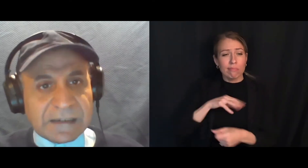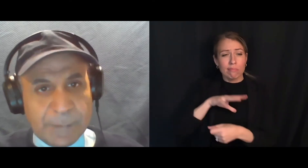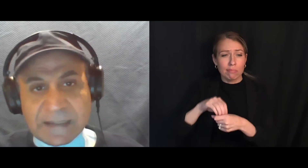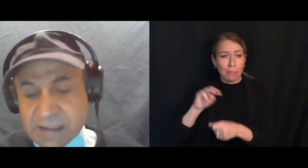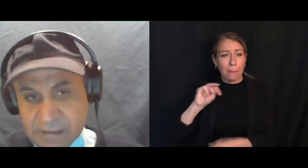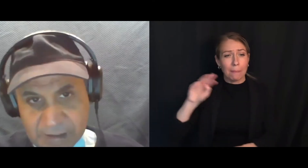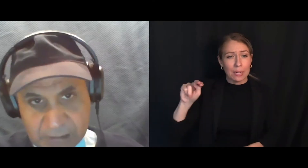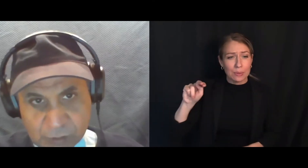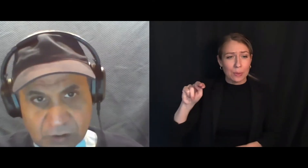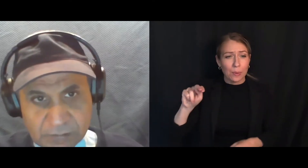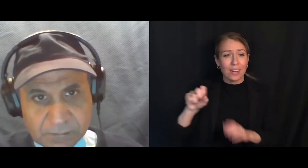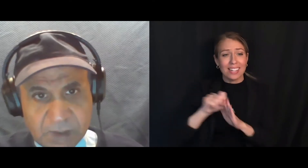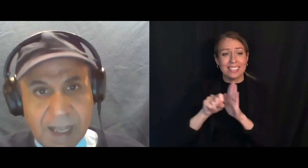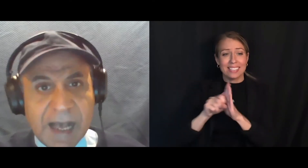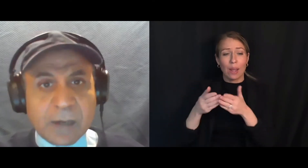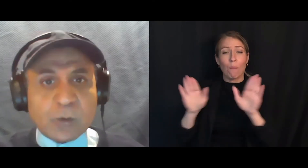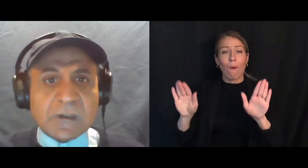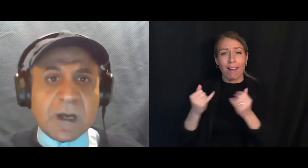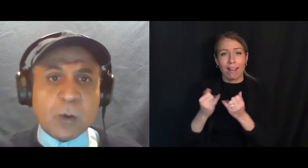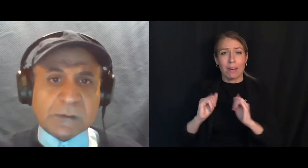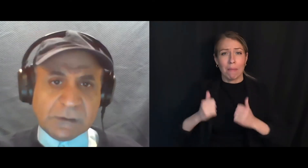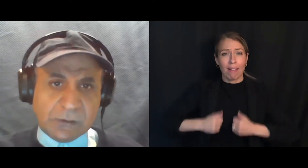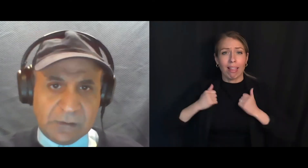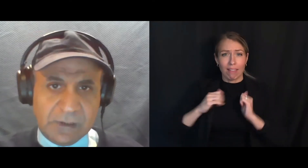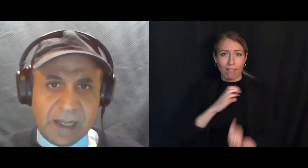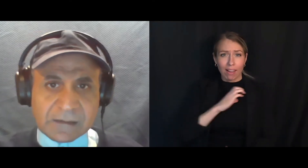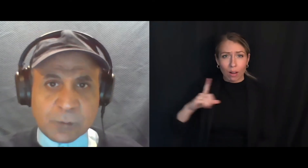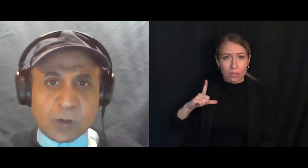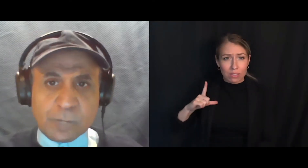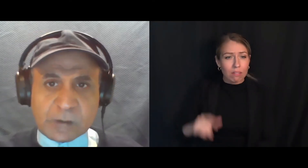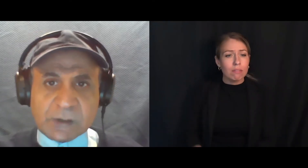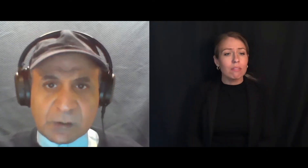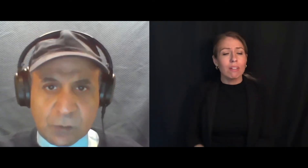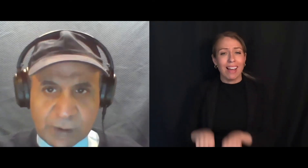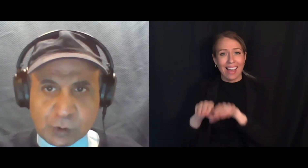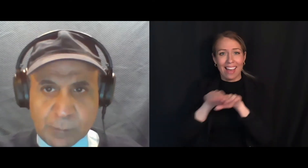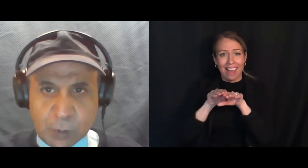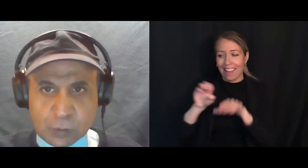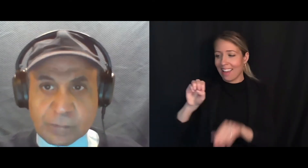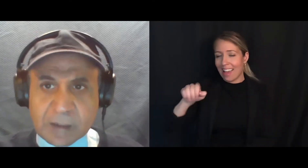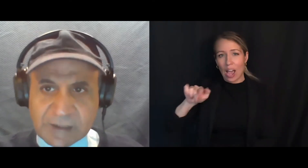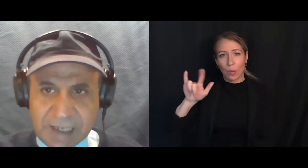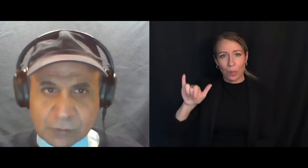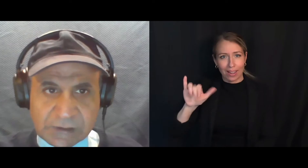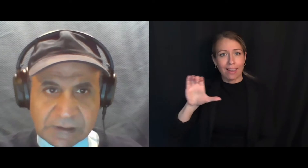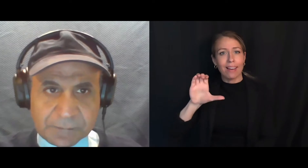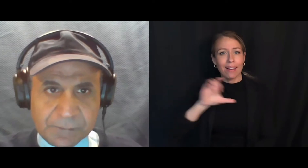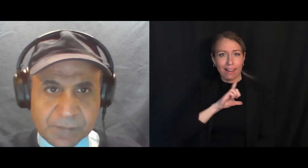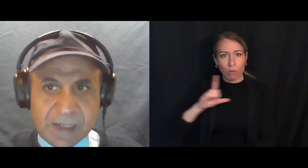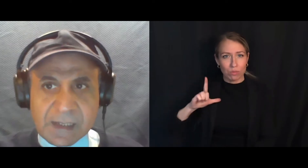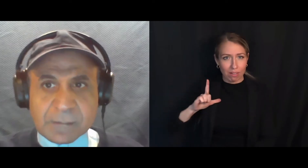Independent Living Council, Equity Council, and Workforce Innovation Board of Ramsey County,